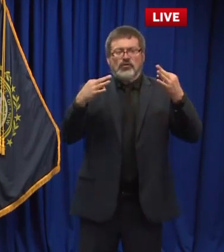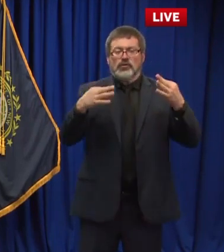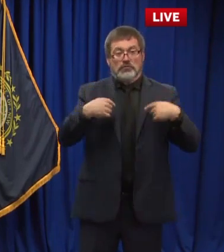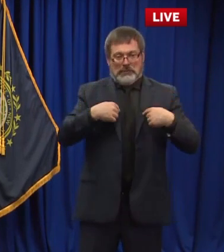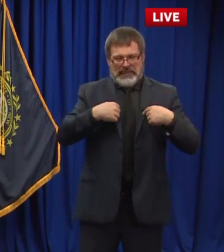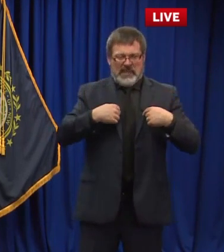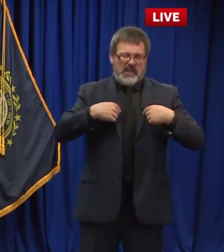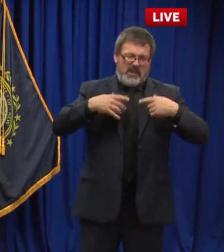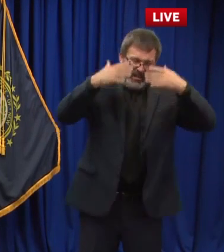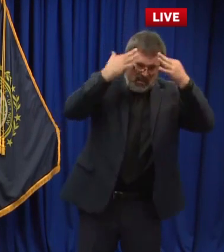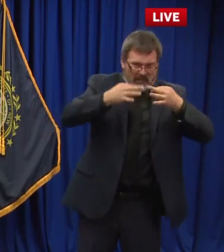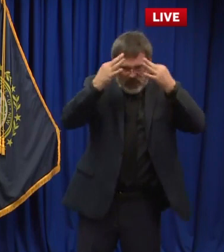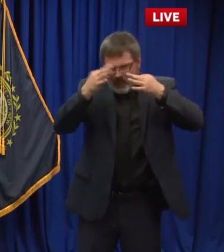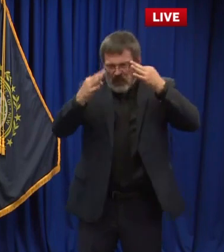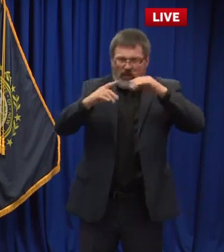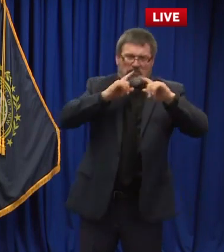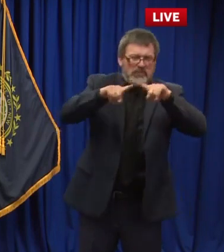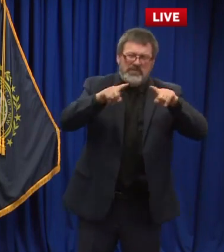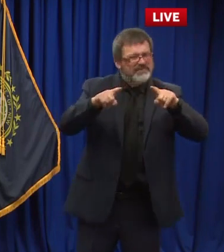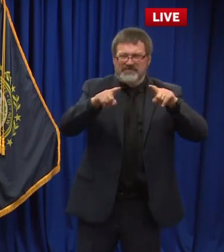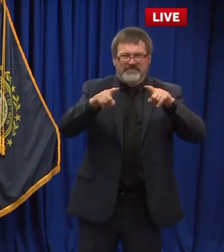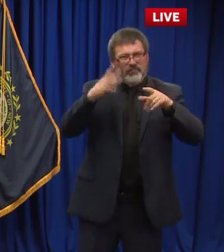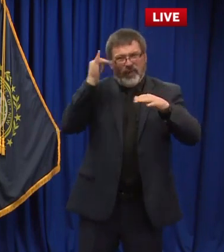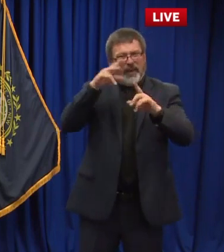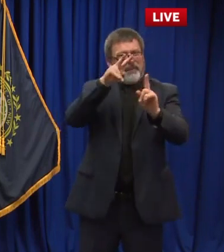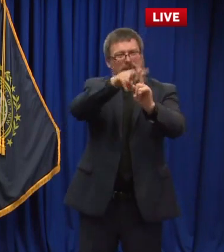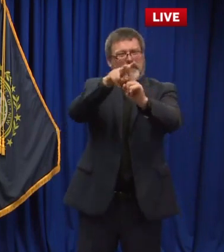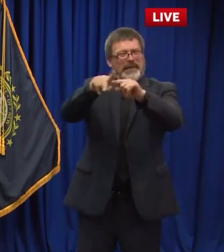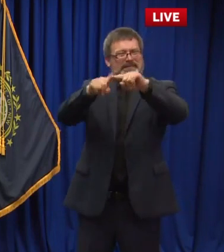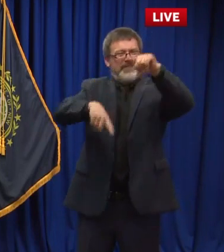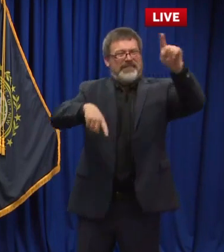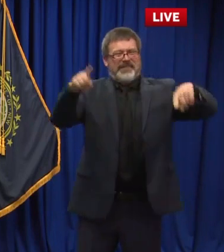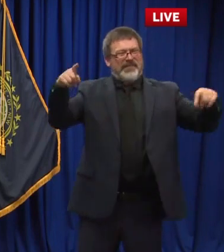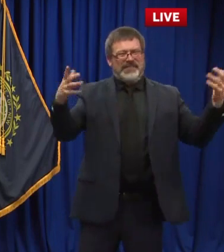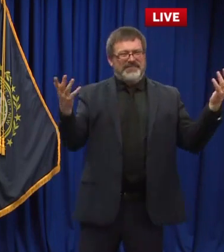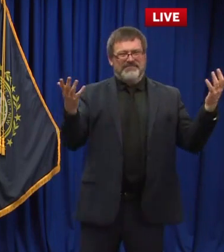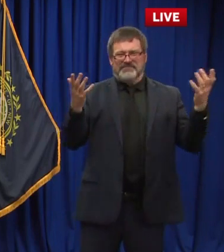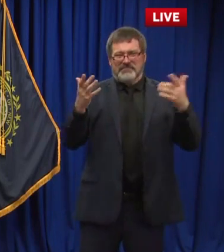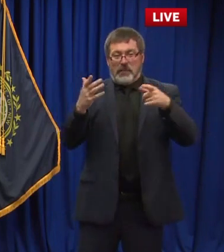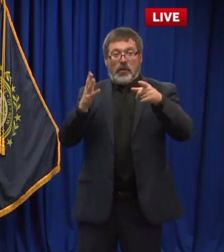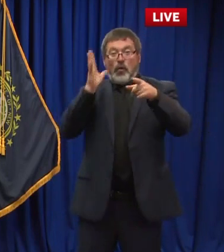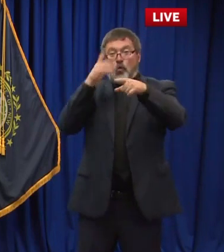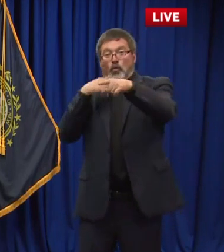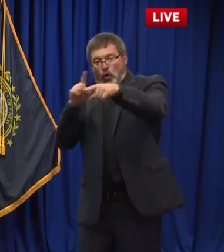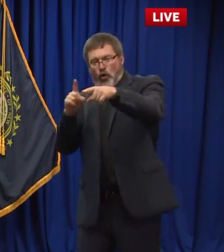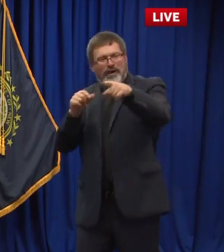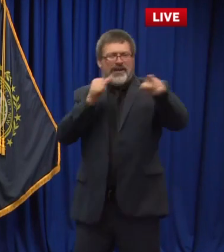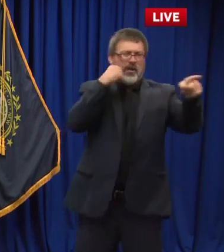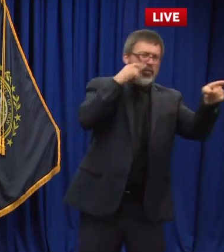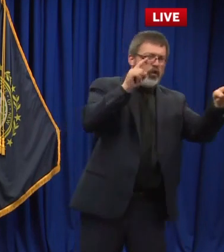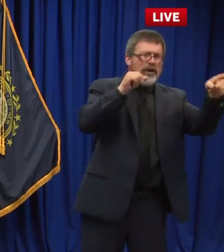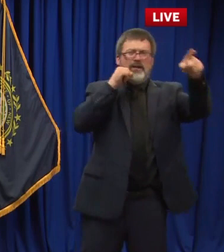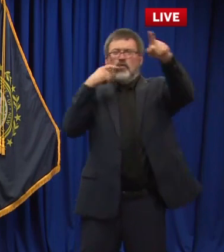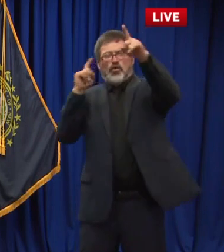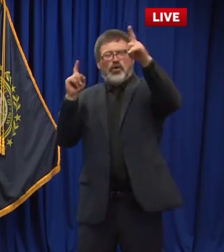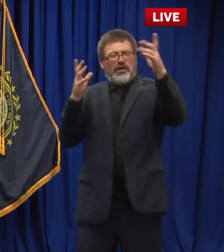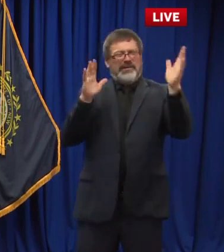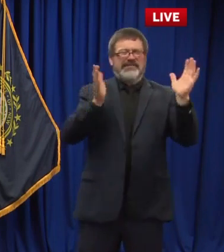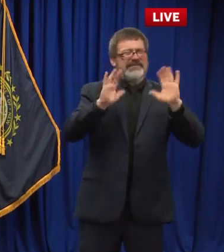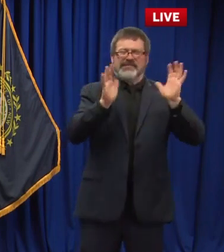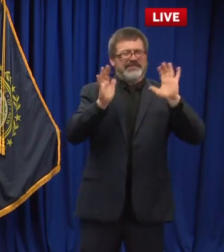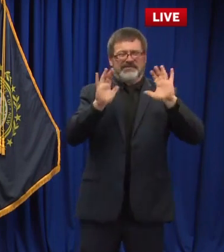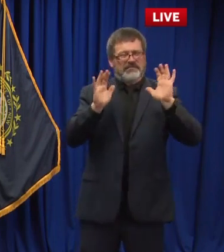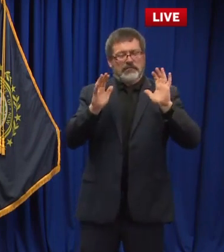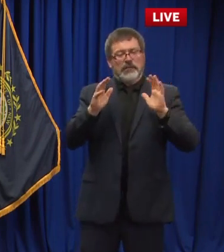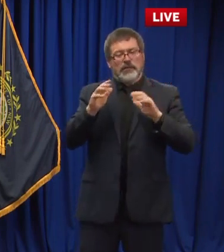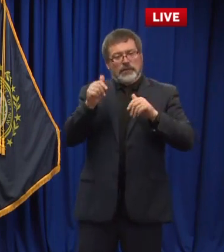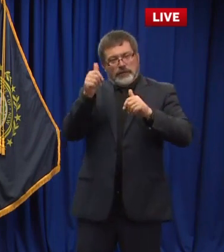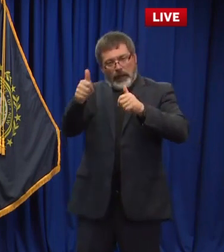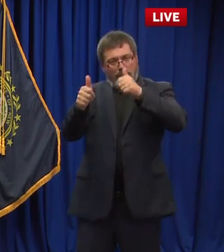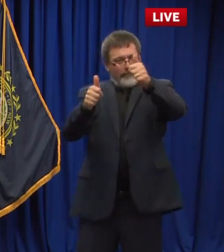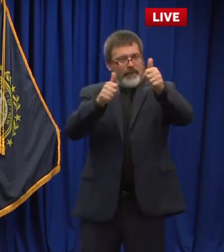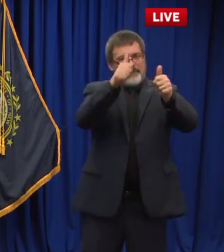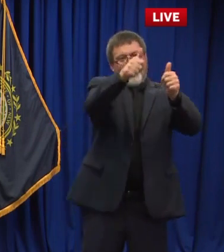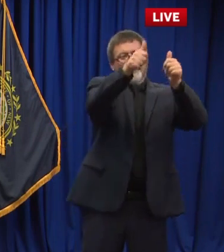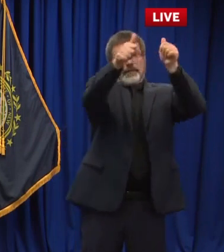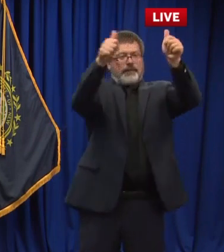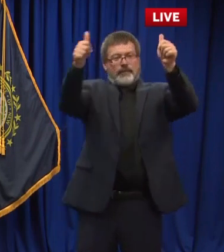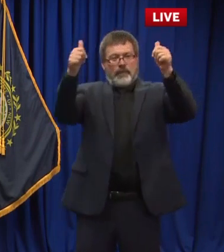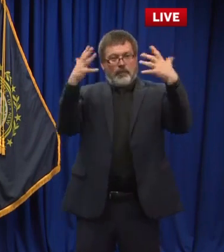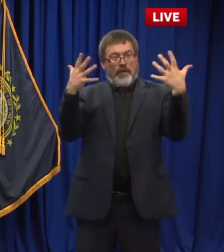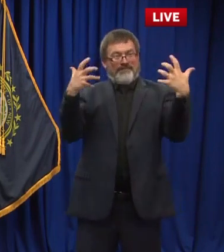BUT WE JUST DIDN’T WANT TO DO IS SAY YOU MUST HAVE THE CIRCUMSTANCES WHERE IT IS JUST NOT POSSIBLE AND THEN THESE DISTRICTS COME BACK AND SAY WE JUST HAVE TO CLOSE, THAT IS THE